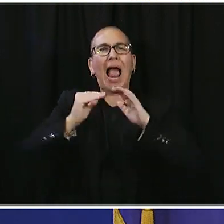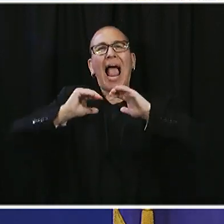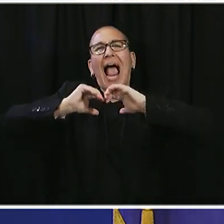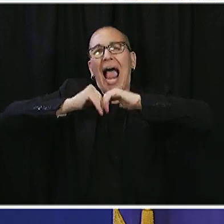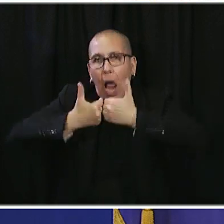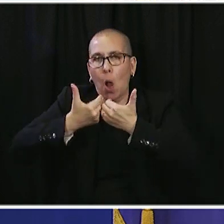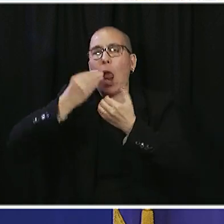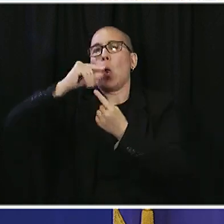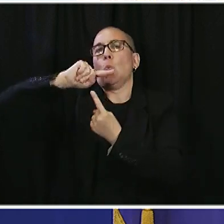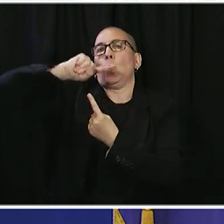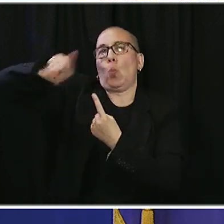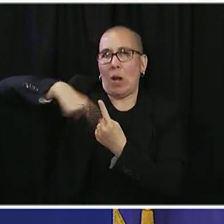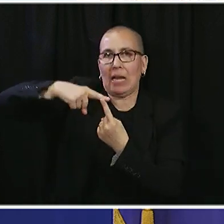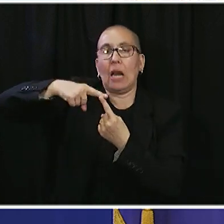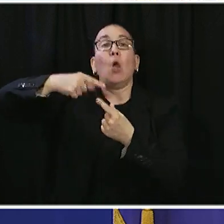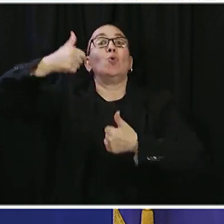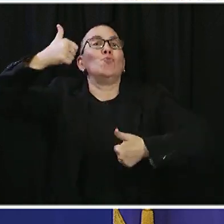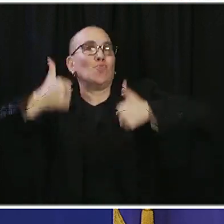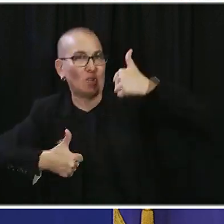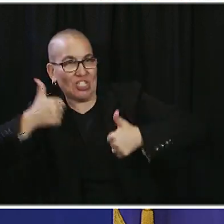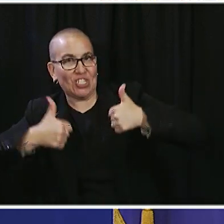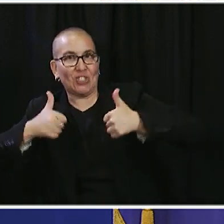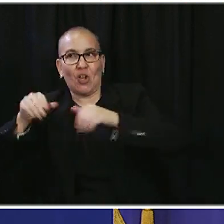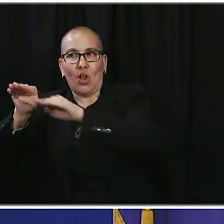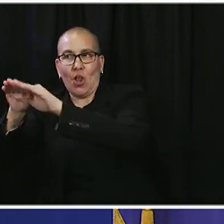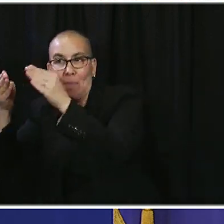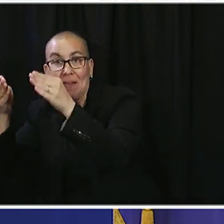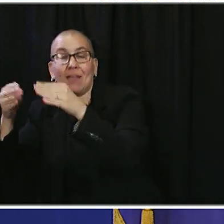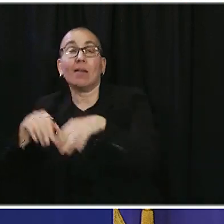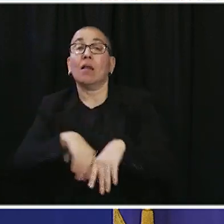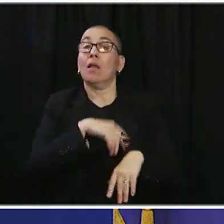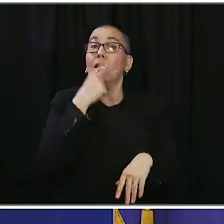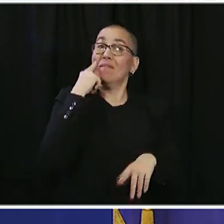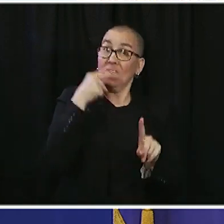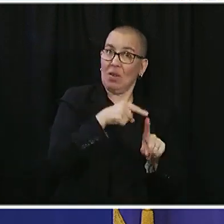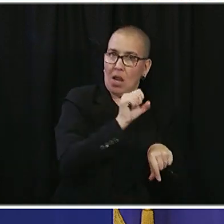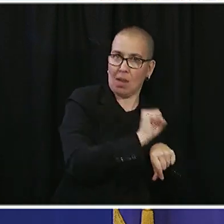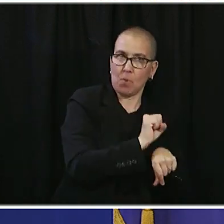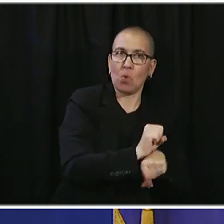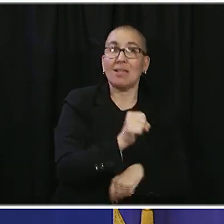WE HAVE TO FIGURE OUT HOW WE CAN GET BACK TO MORE NORMAL. HOW WE CAN GET PEOPLE BACK WORKING, HOW